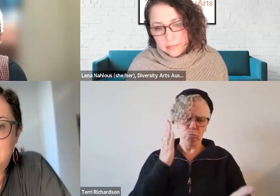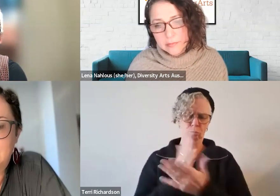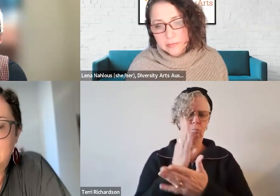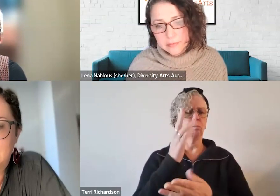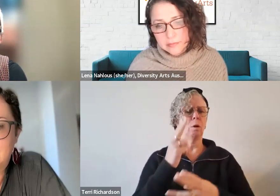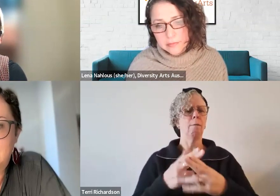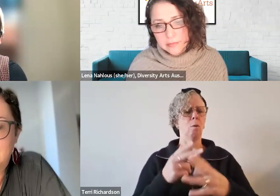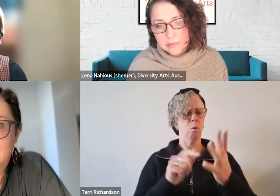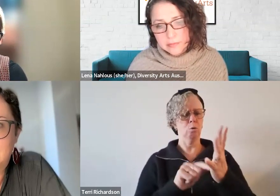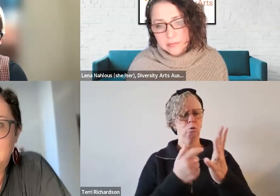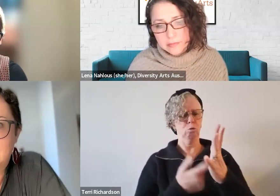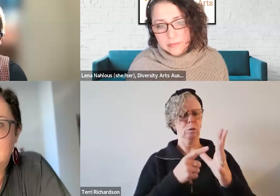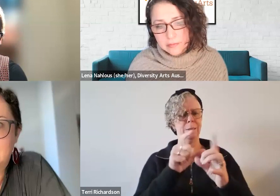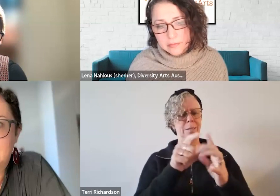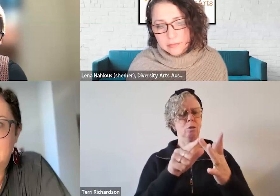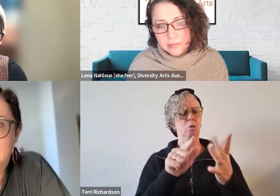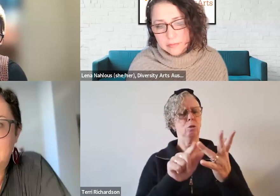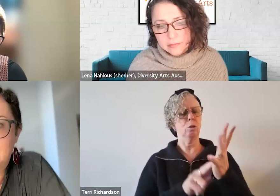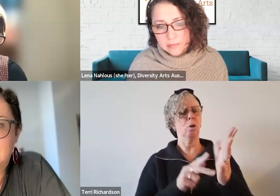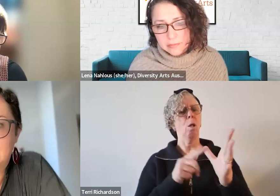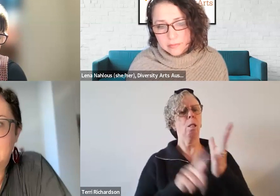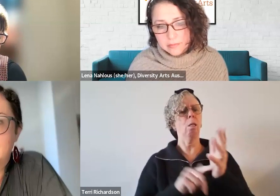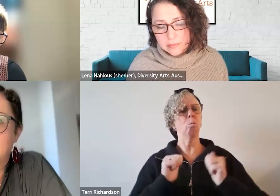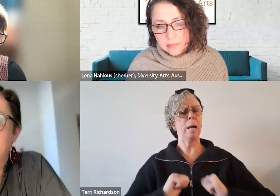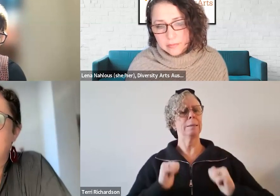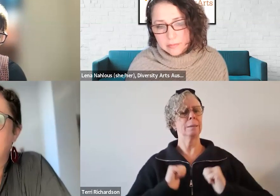resonate with their members and with